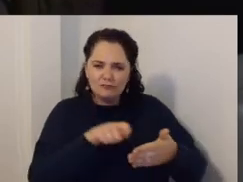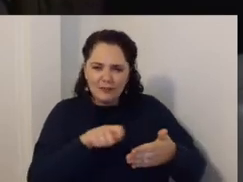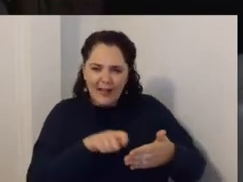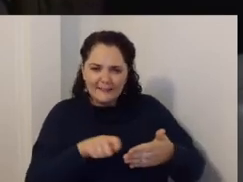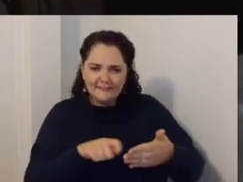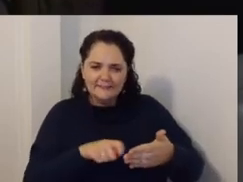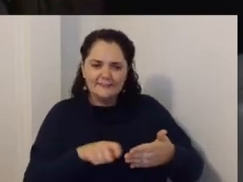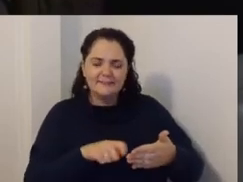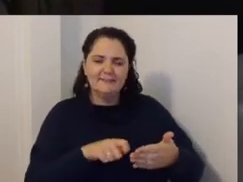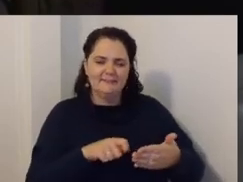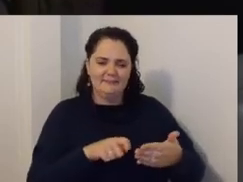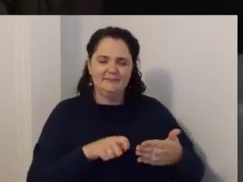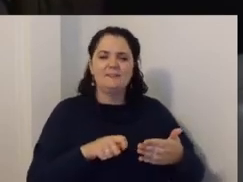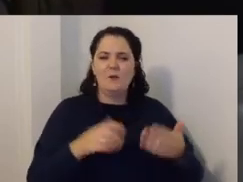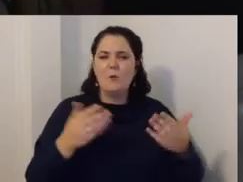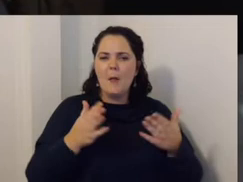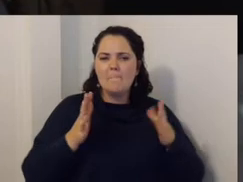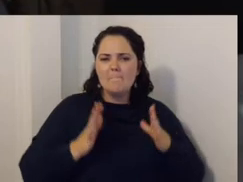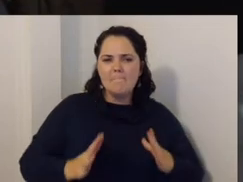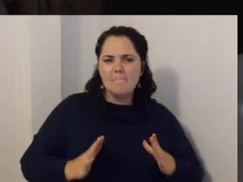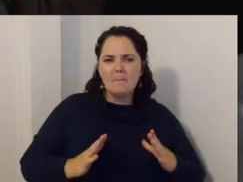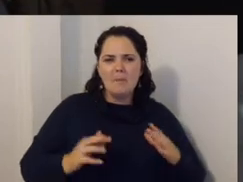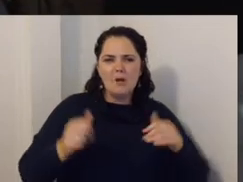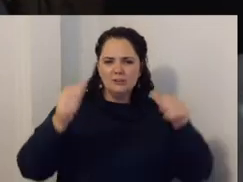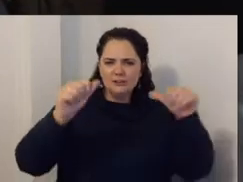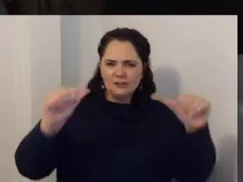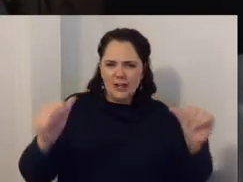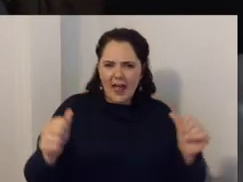about the contours of the body again you want to have that nice darkness where the body is